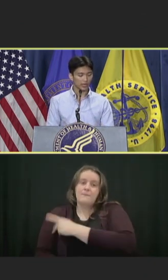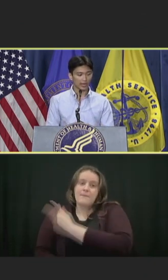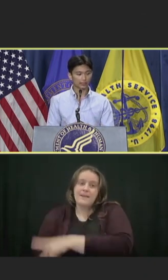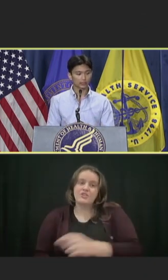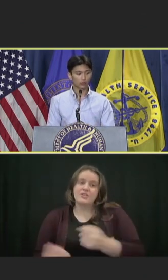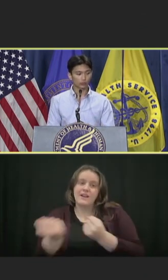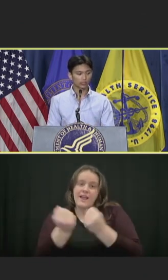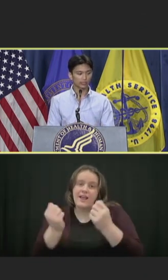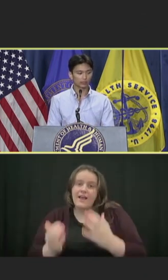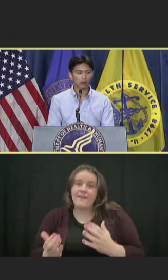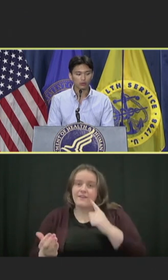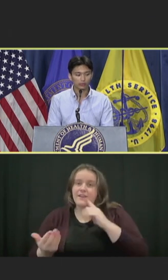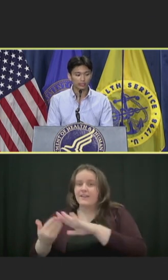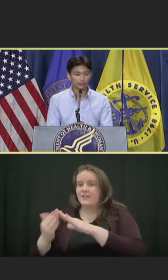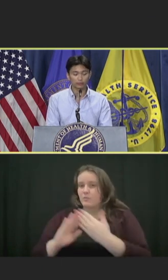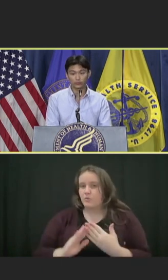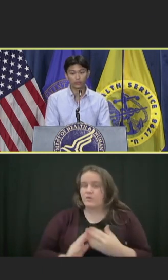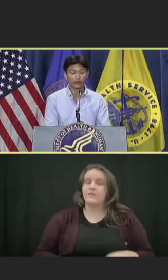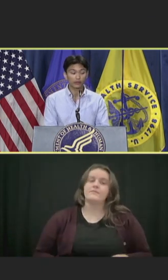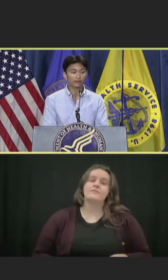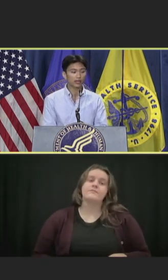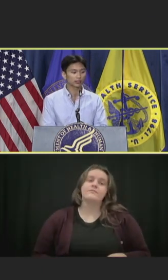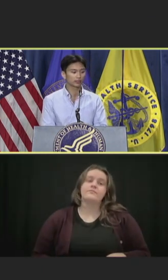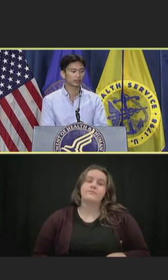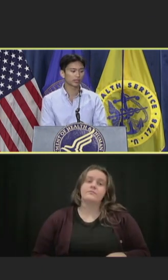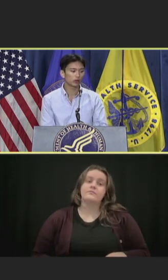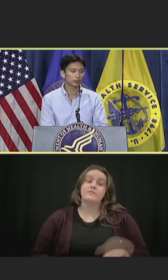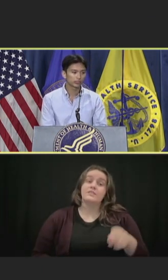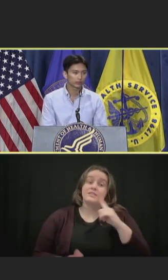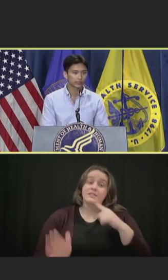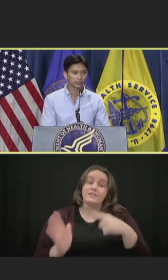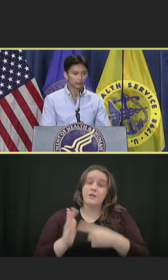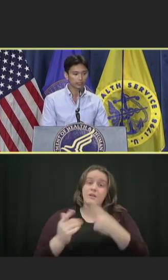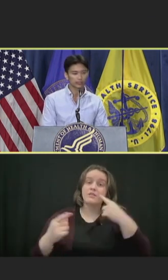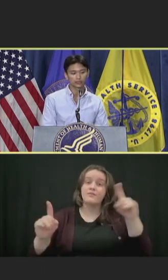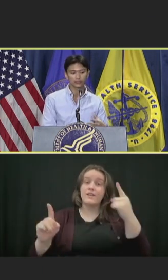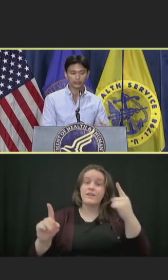And so, really, this model is, you know, very effective in helping to facilitate consensus